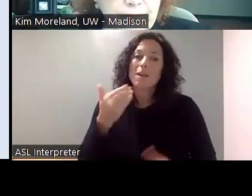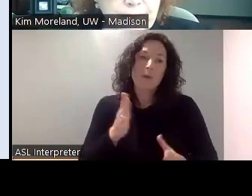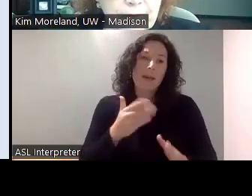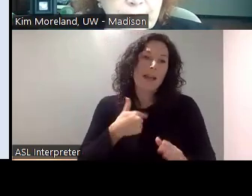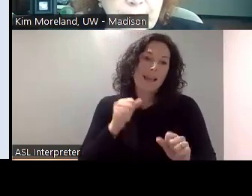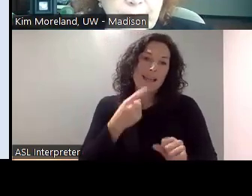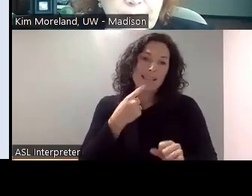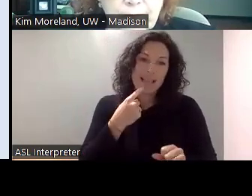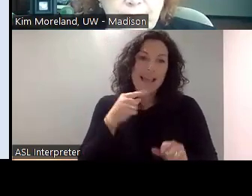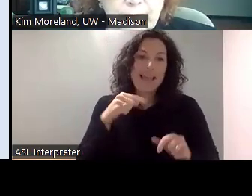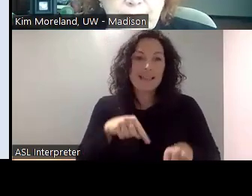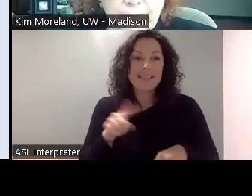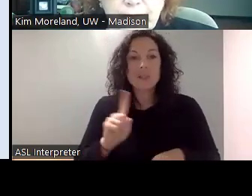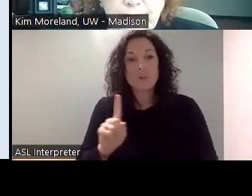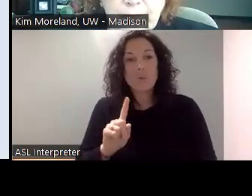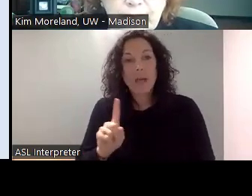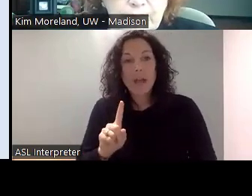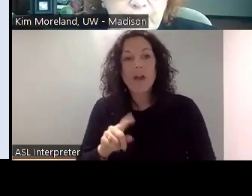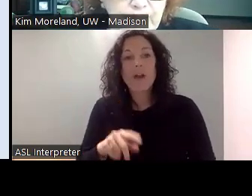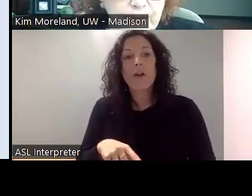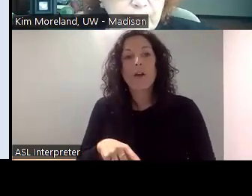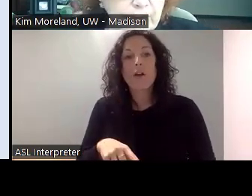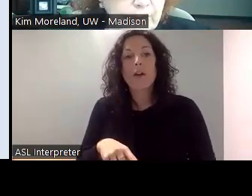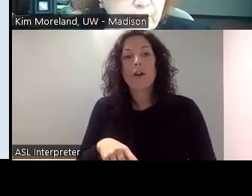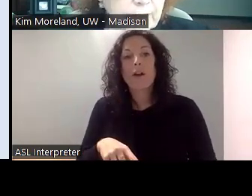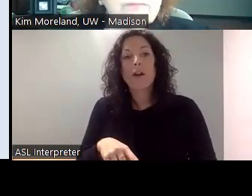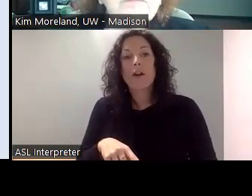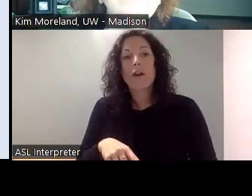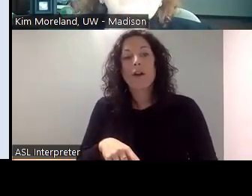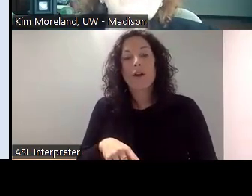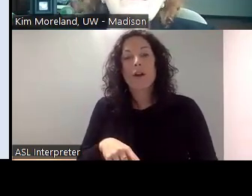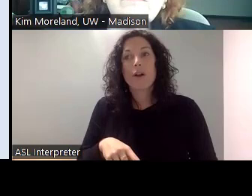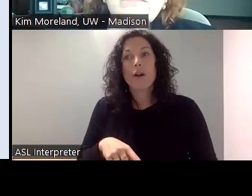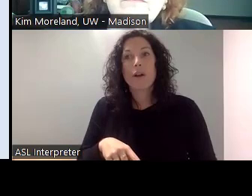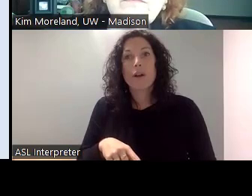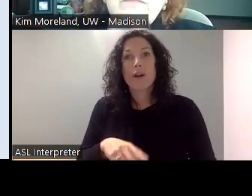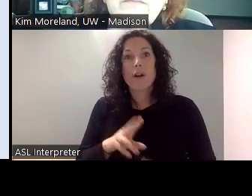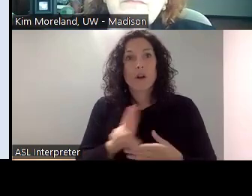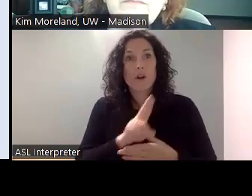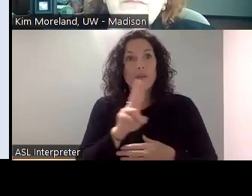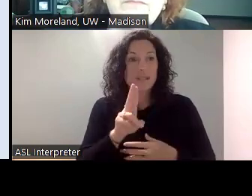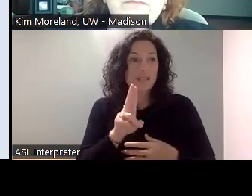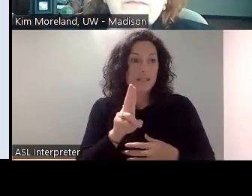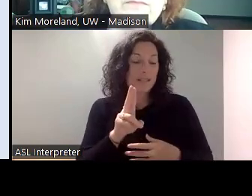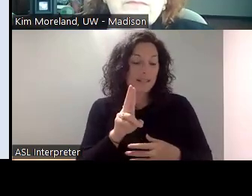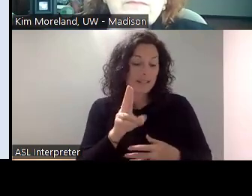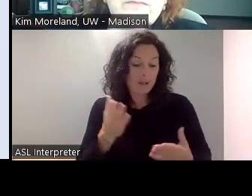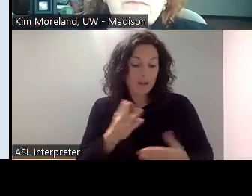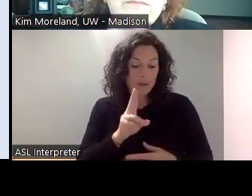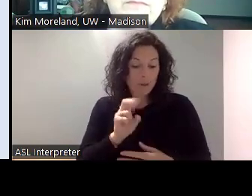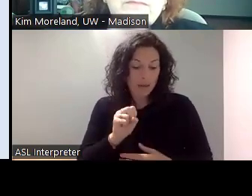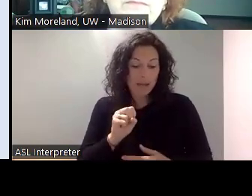as institutions in the US, as prime institutions, that we should be thinking of our partners at NIH